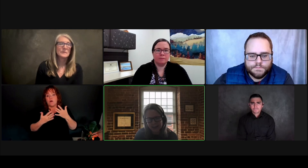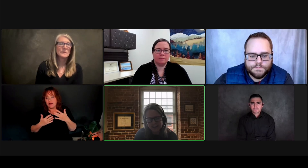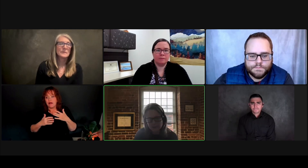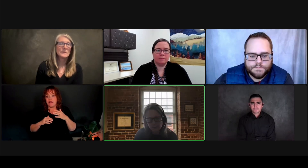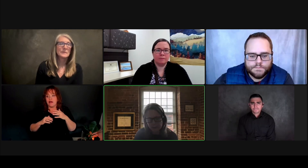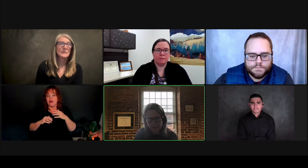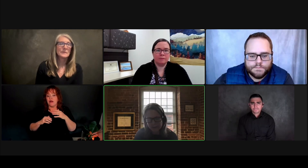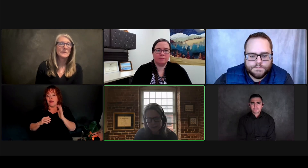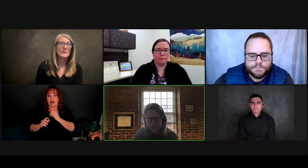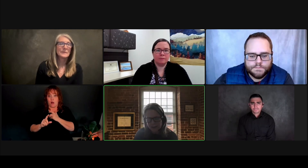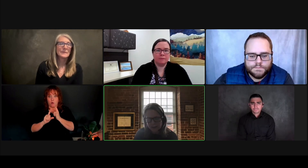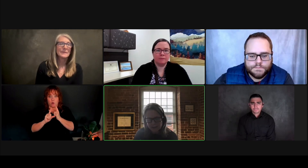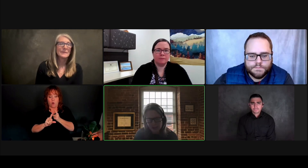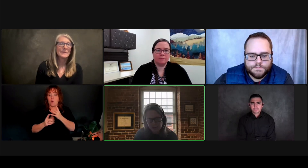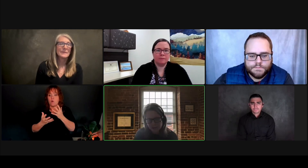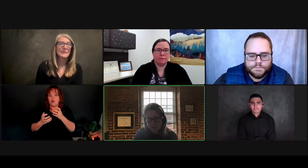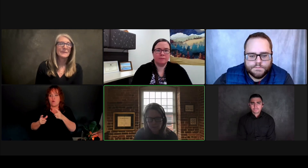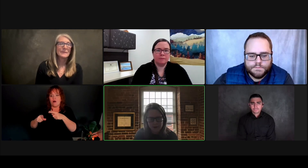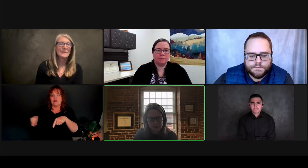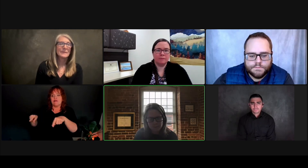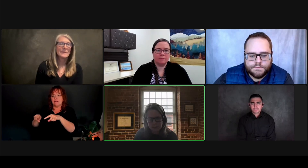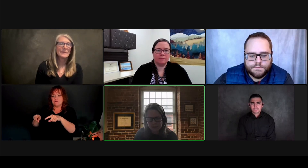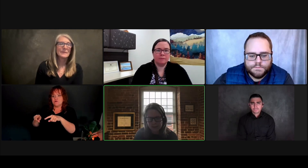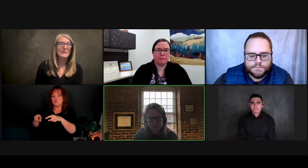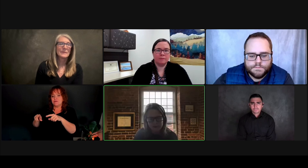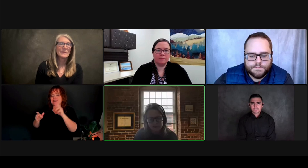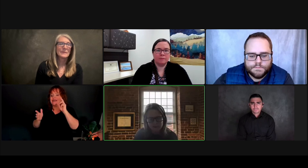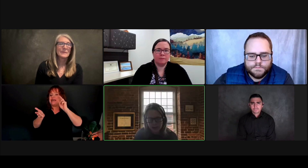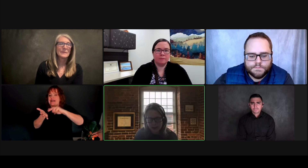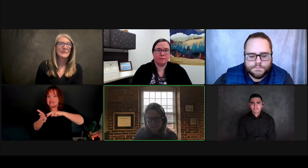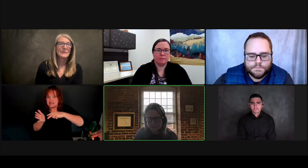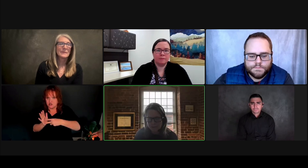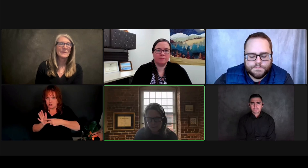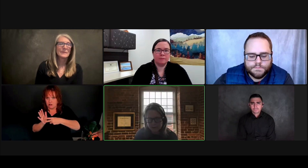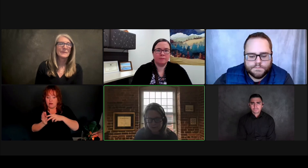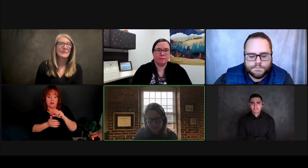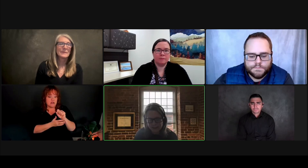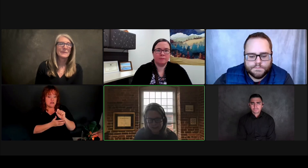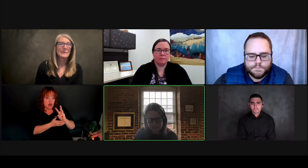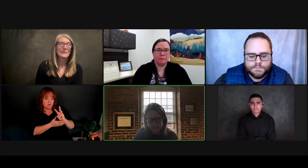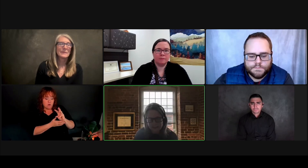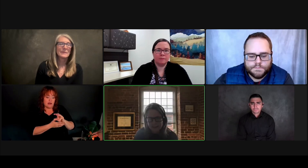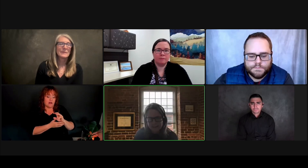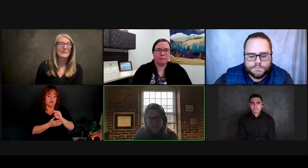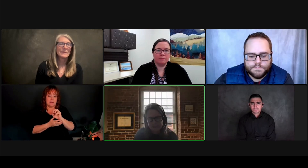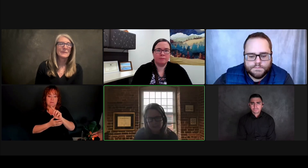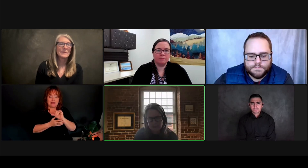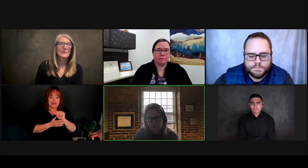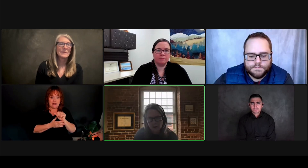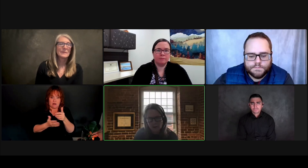when software media, what-have-you are selected, that those are--